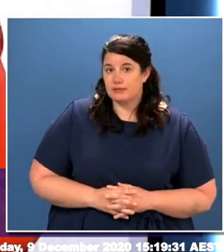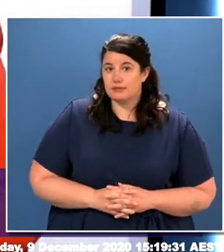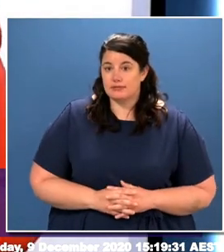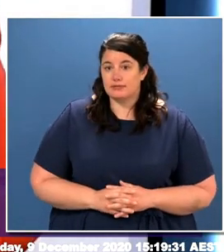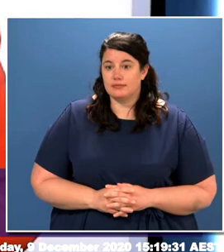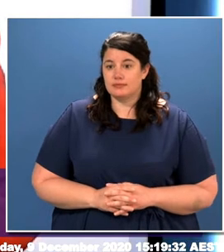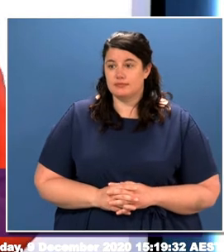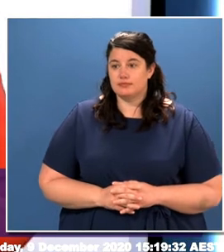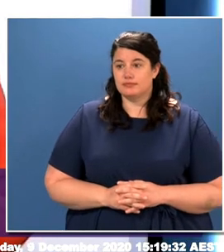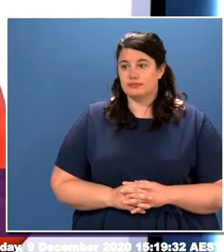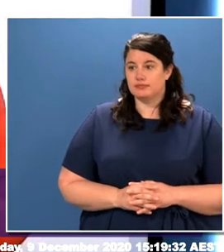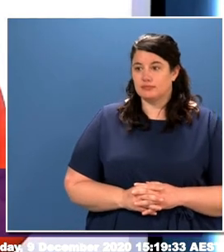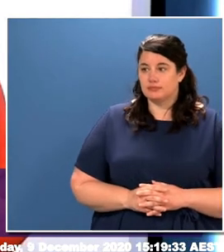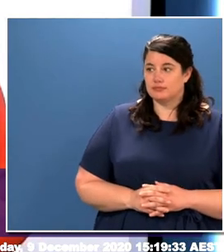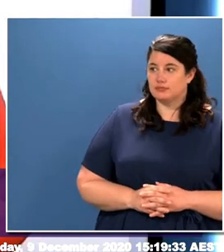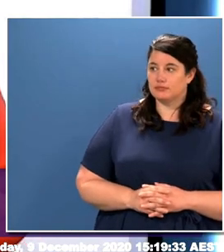The document itself is not paginated.